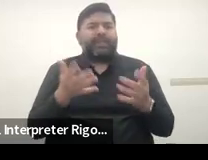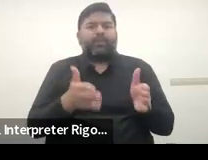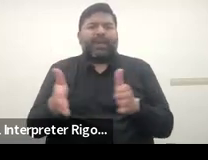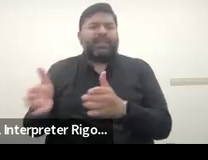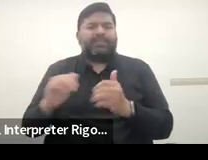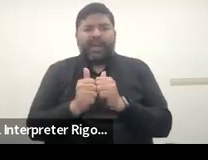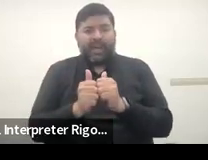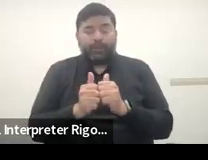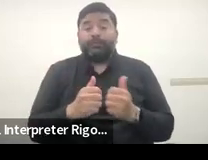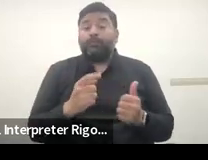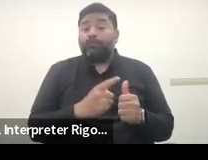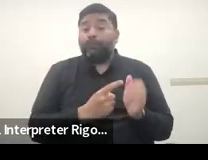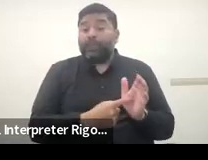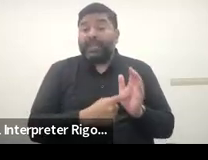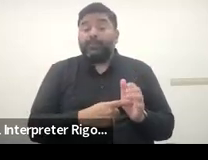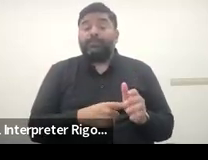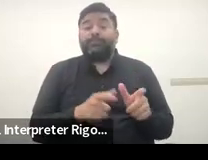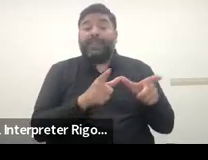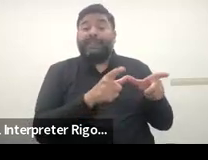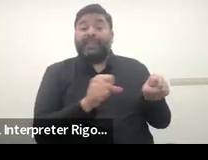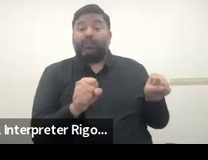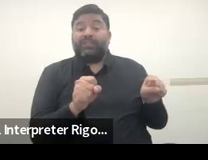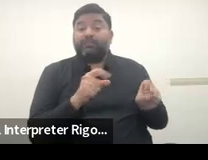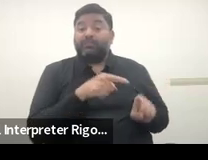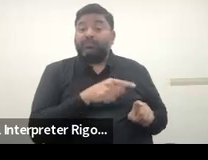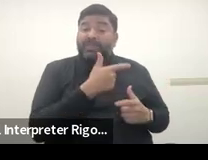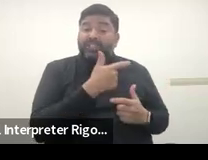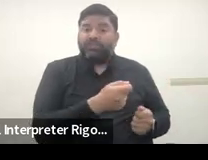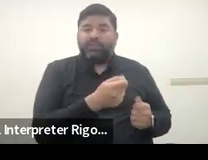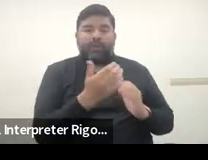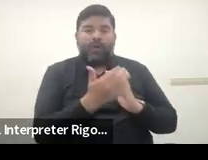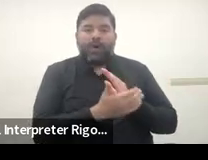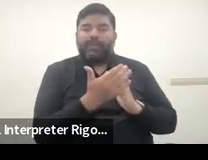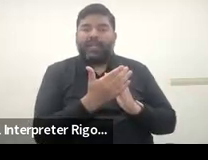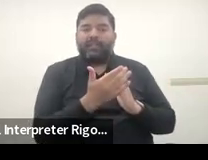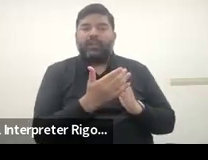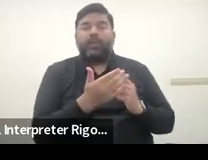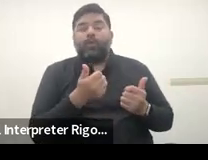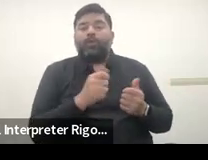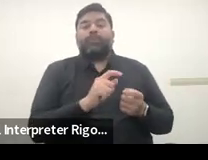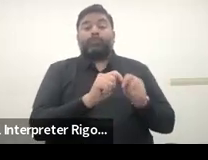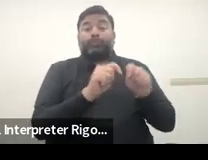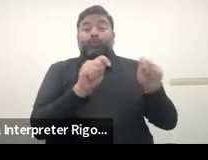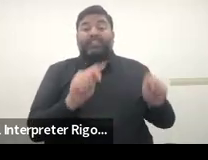For example linguists might be interested in automatically translating— or sorry transcribing